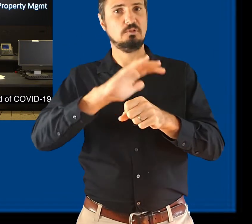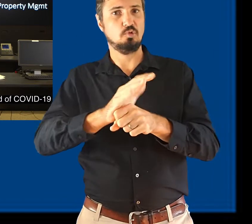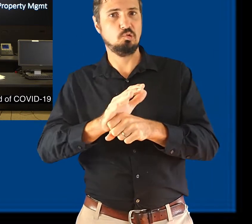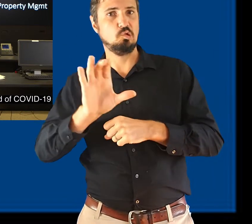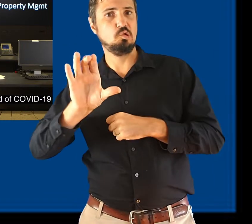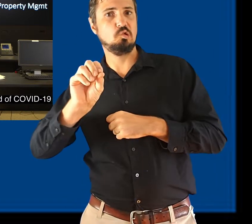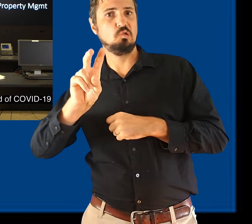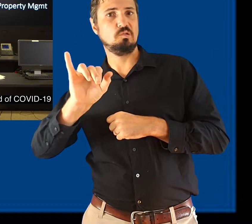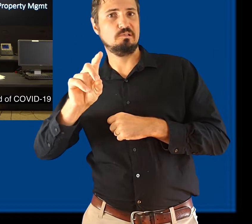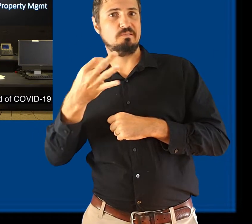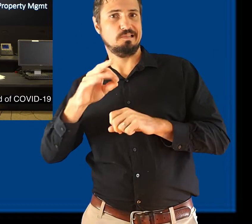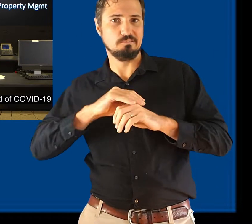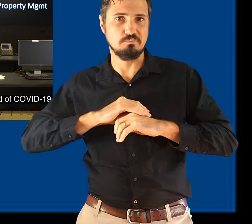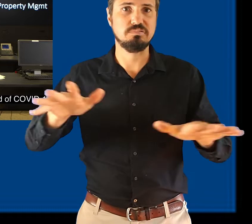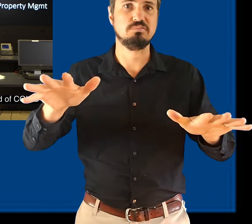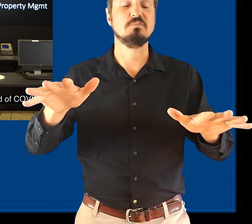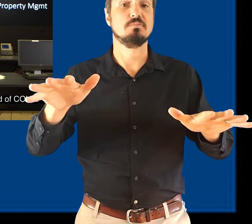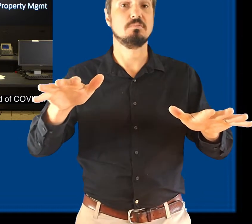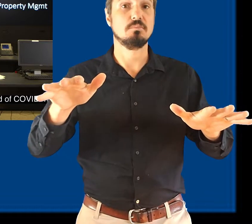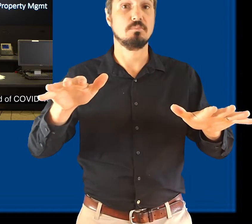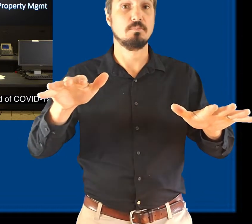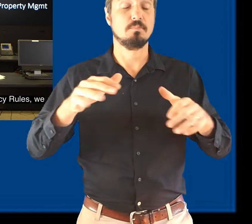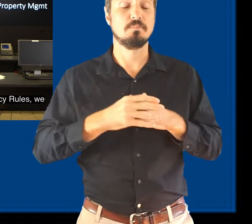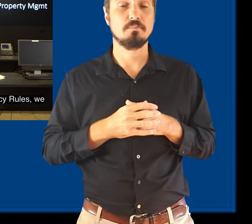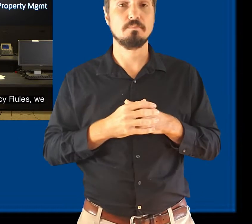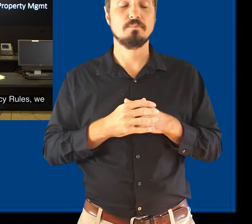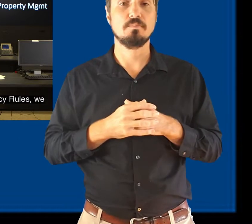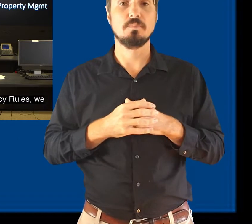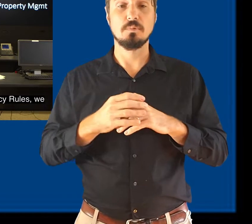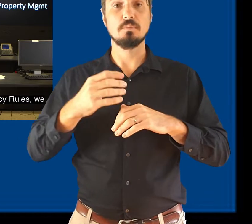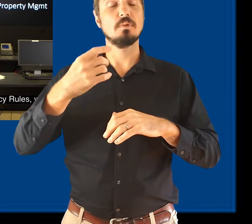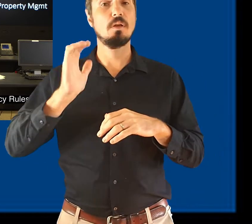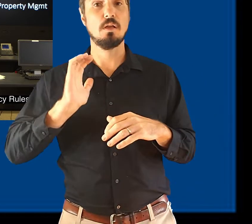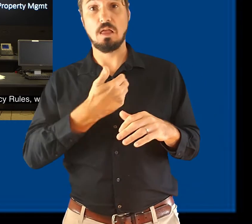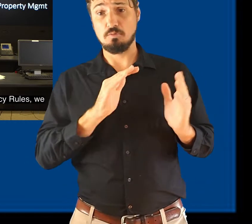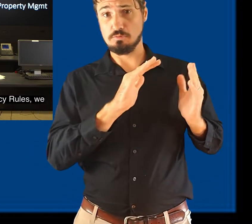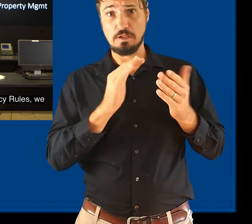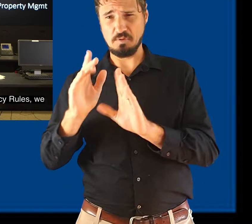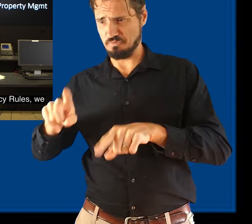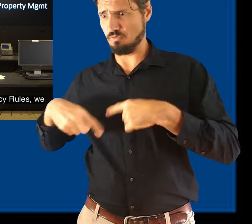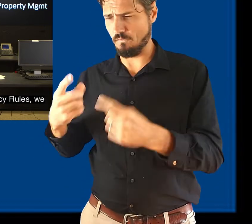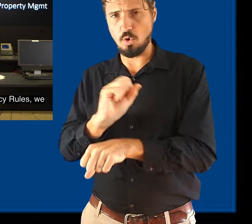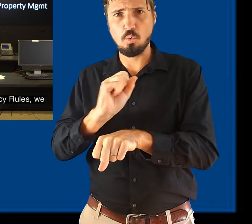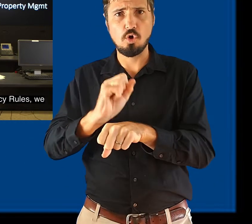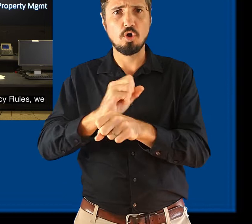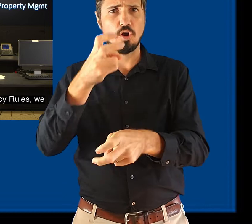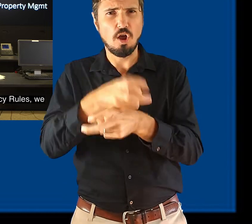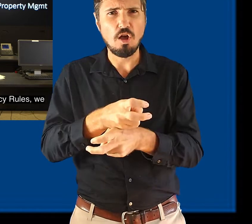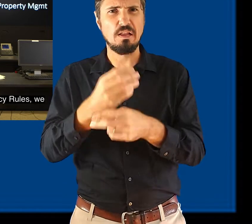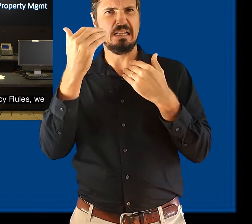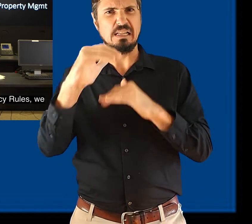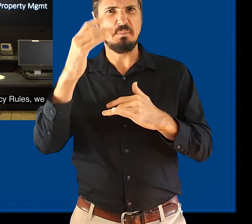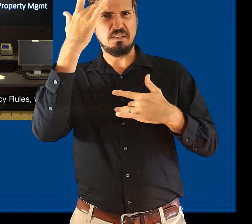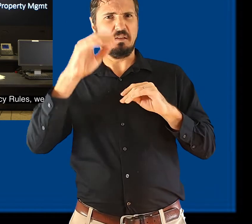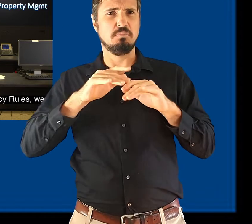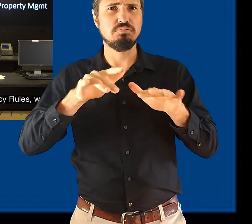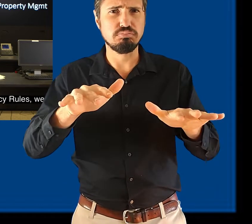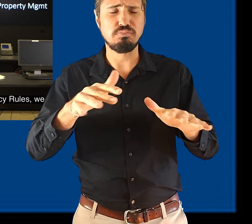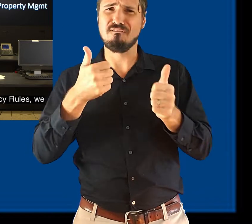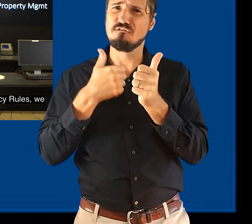And because our community has done such a great job at heeding our Emergency Rules, we have so far been able to keep our number of positive cases low.